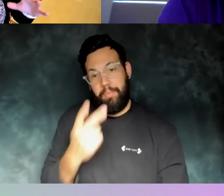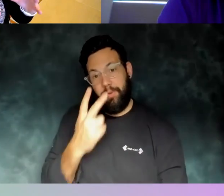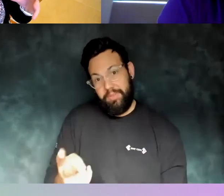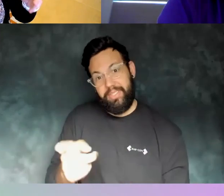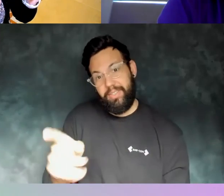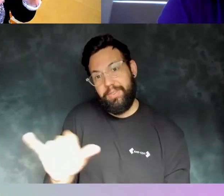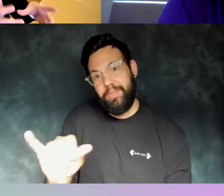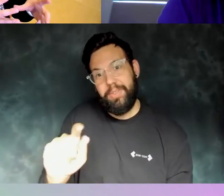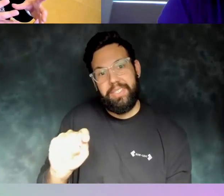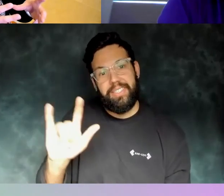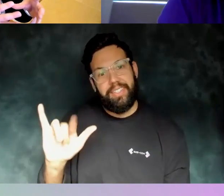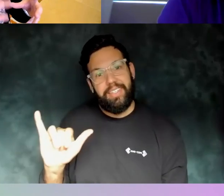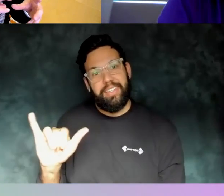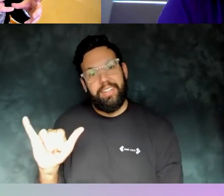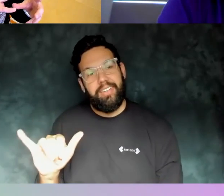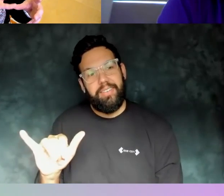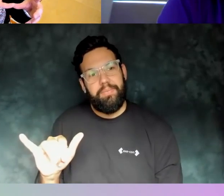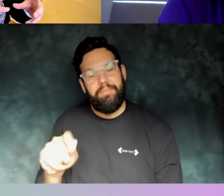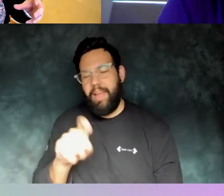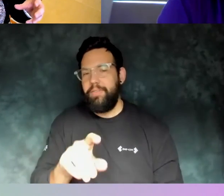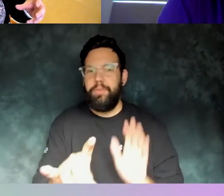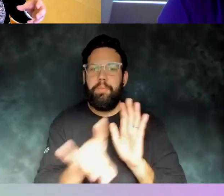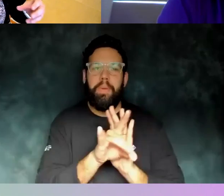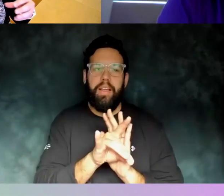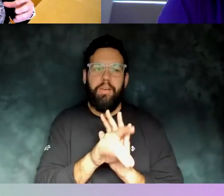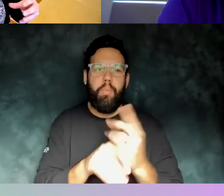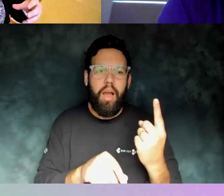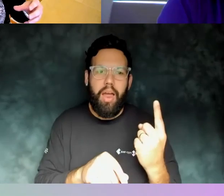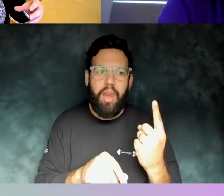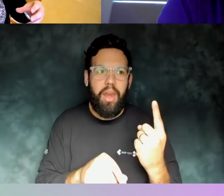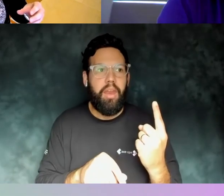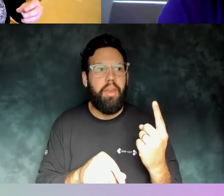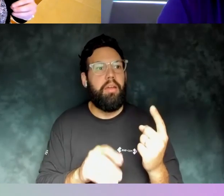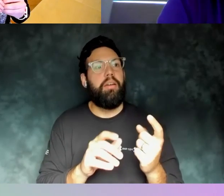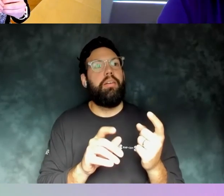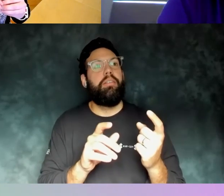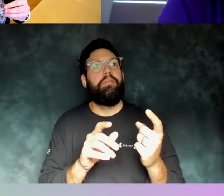the question, but my point is that you need to have somebody involved that understands the complexities